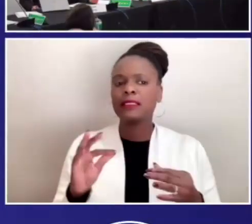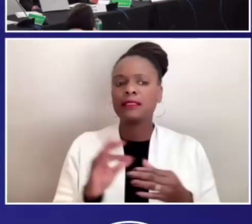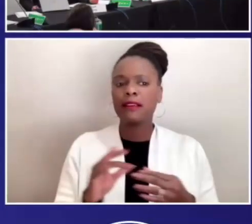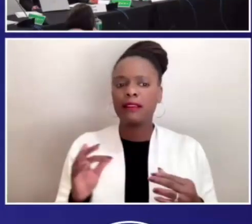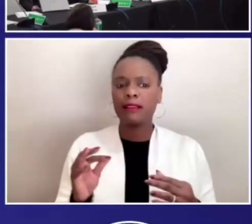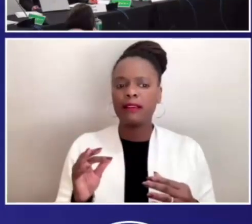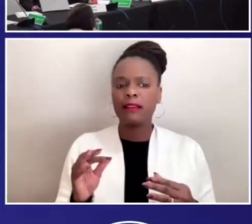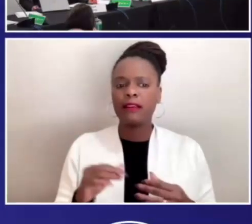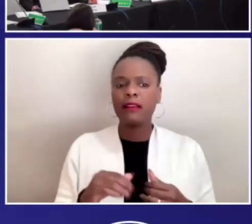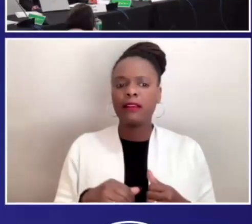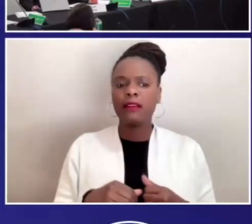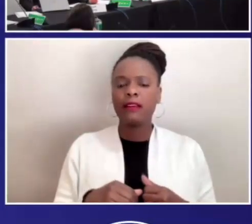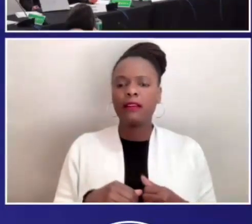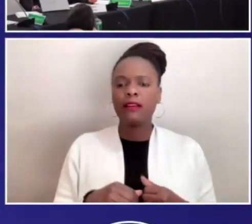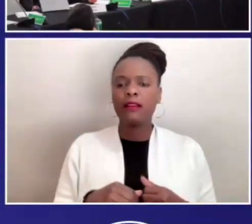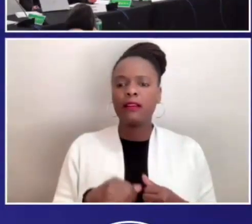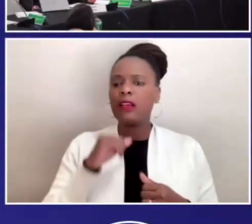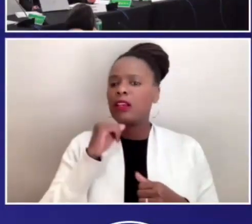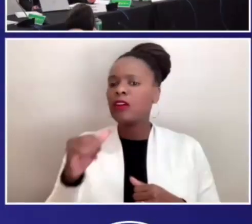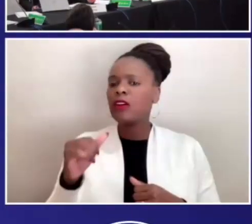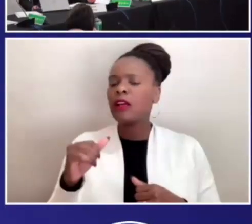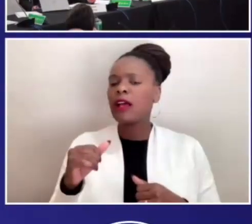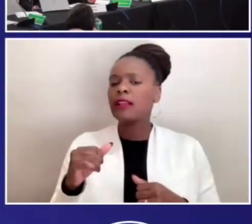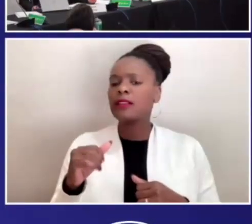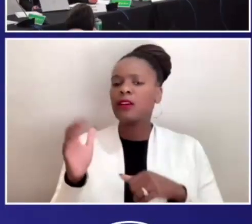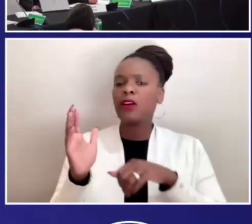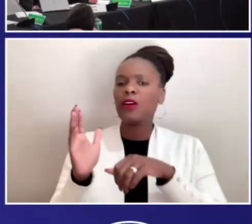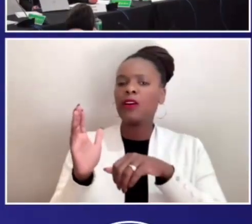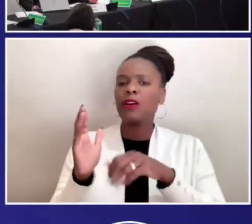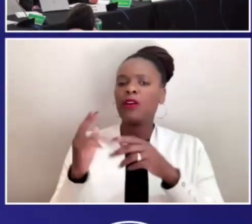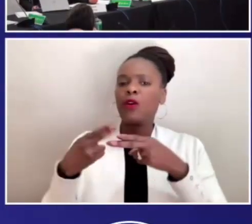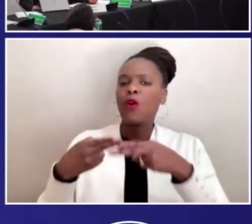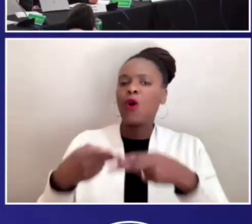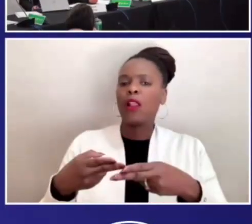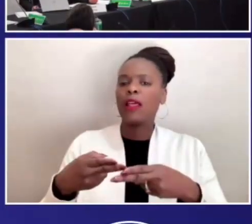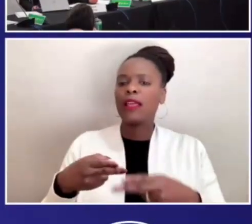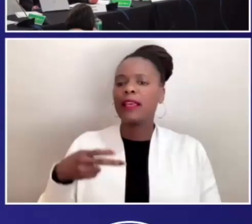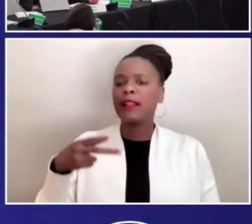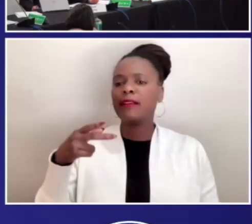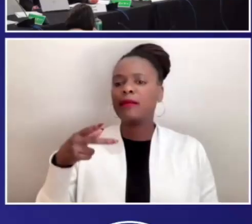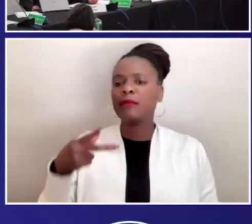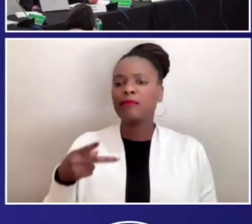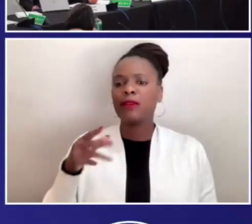you're not calling it a partial financial hardship. Right. _MR. HOLT Alex: But it looks like you're saying that if